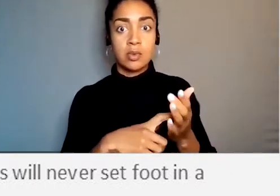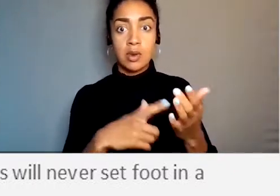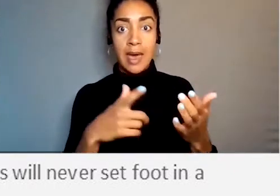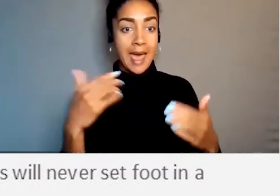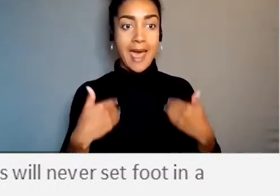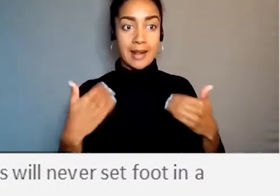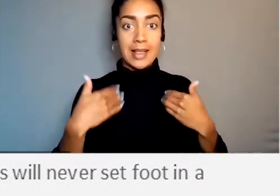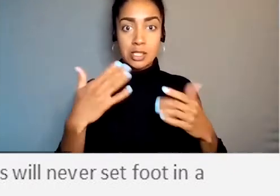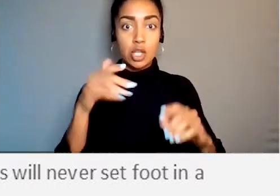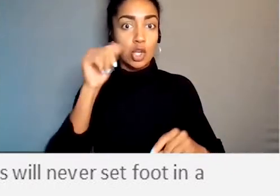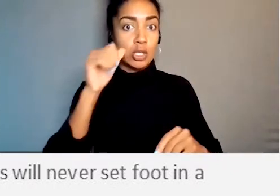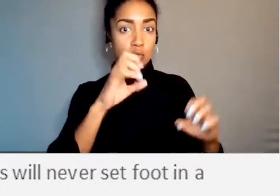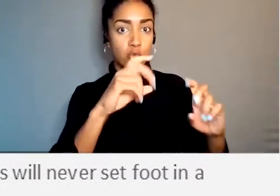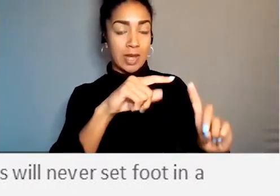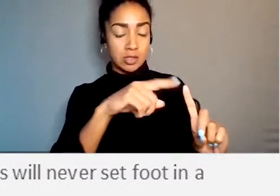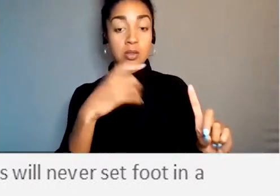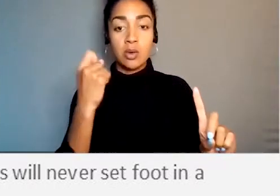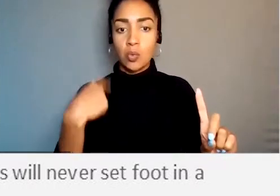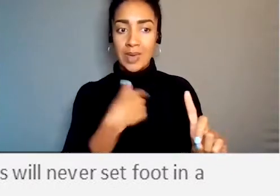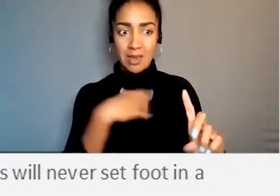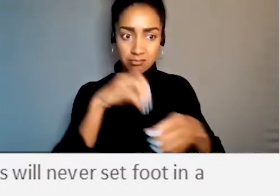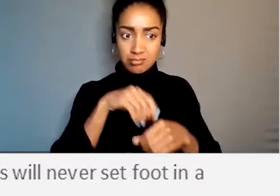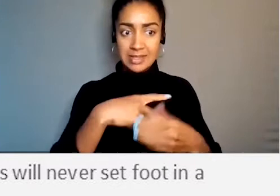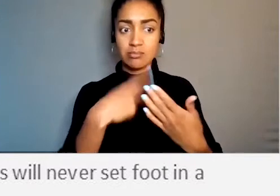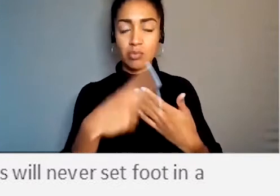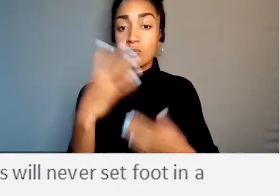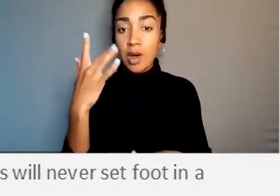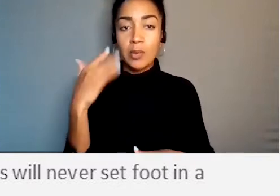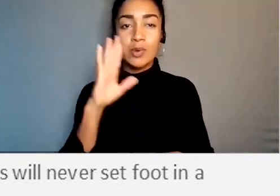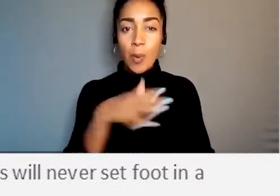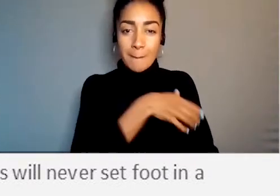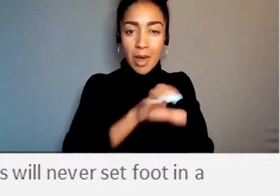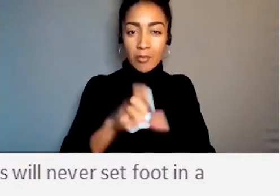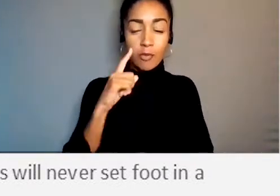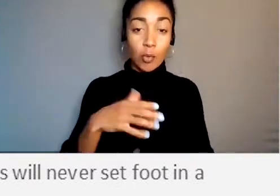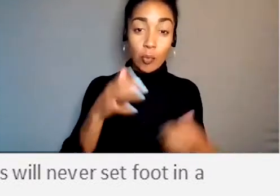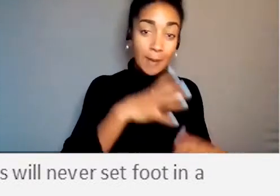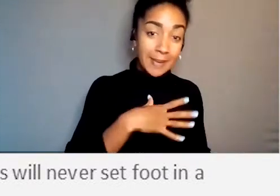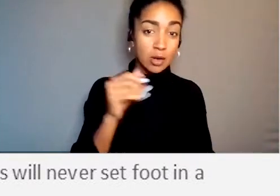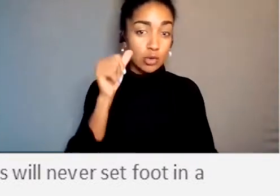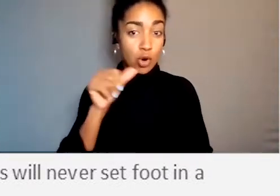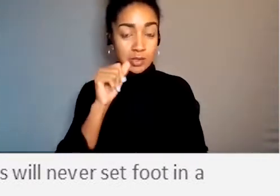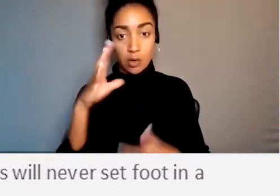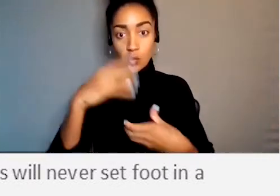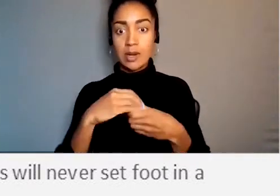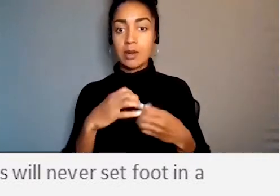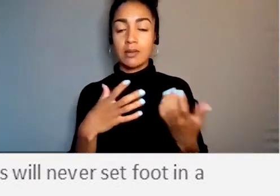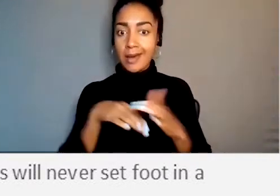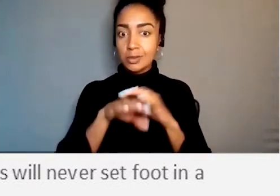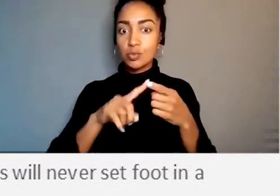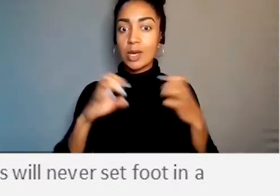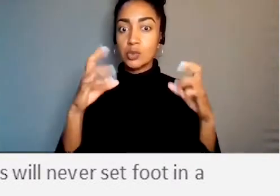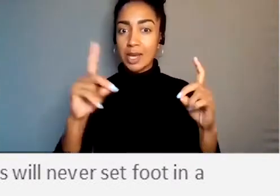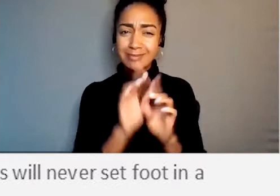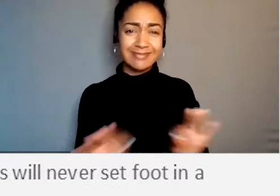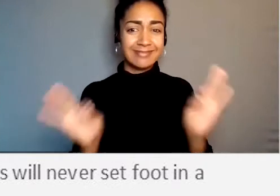humanitarian outcomes.